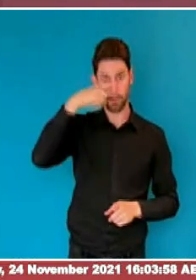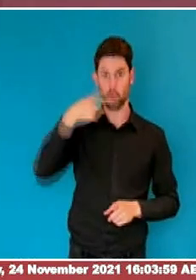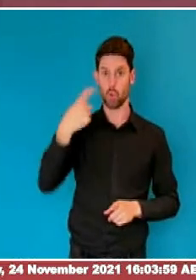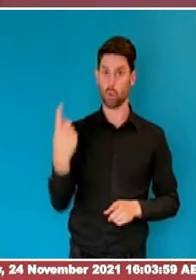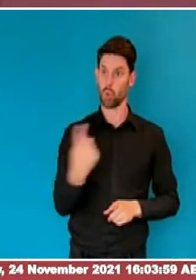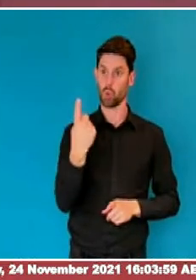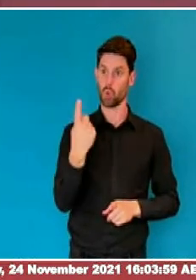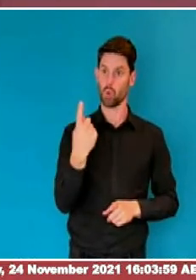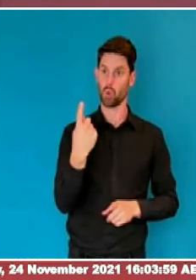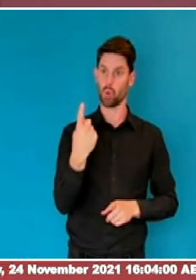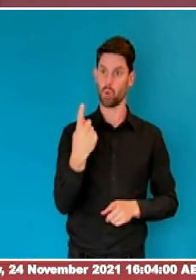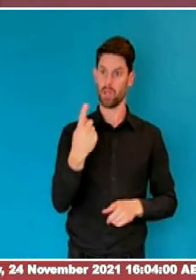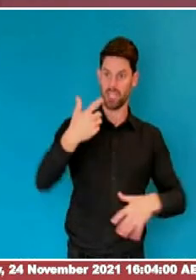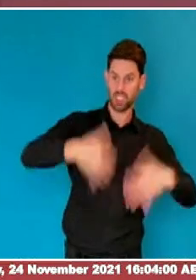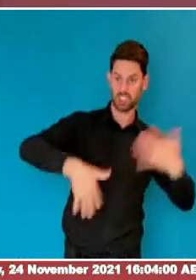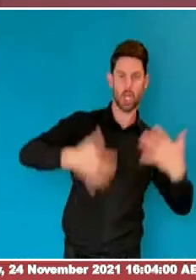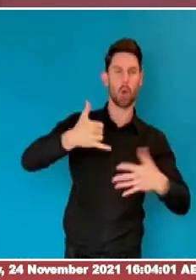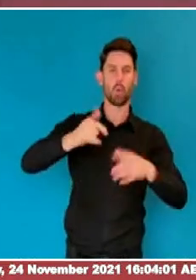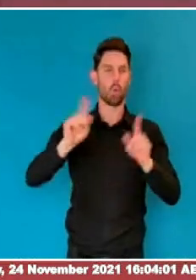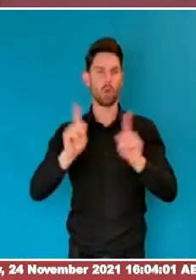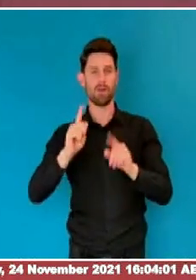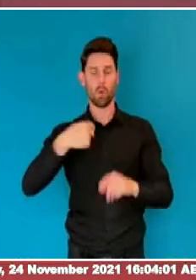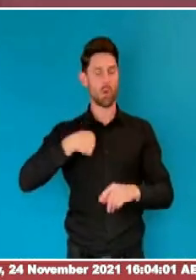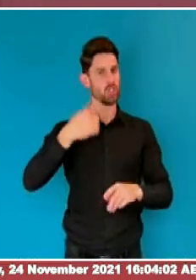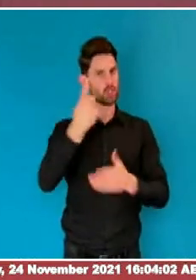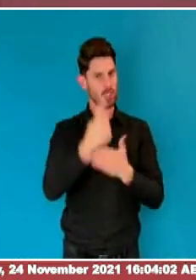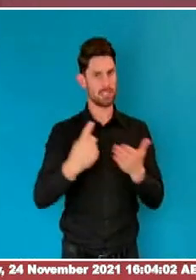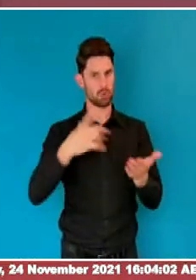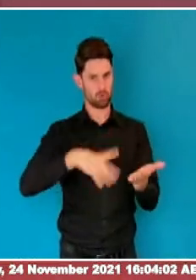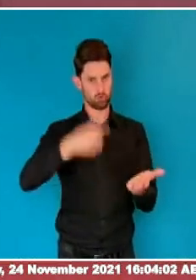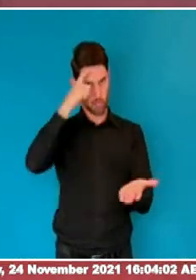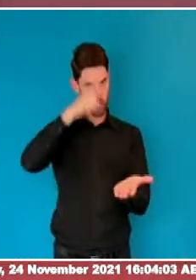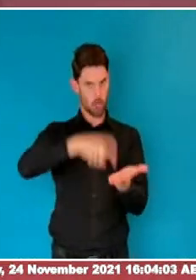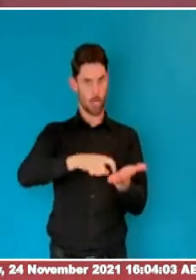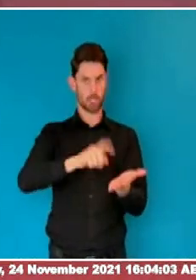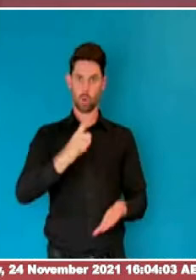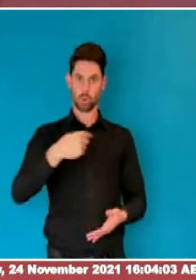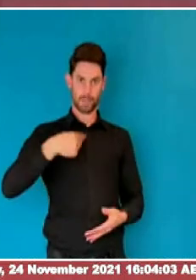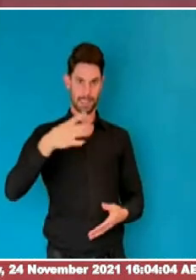But we would rather recognise the adjustment requirement up front than have someone come